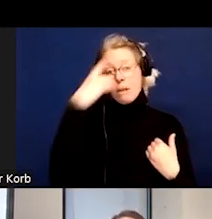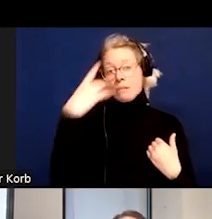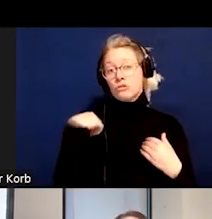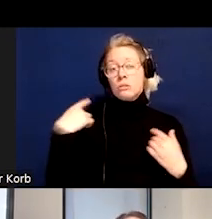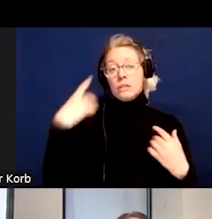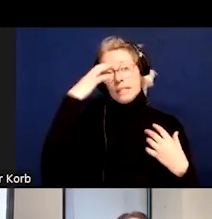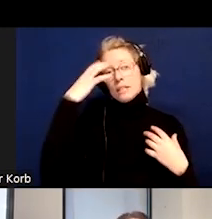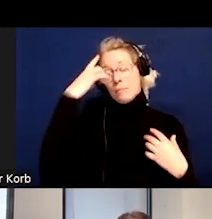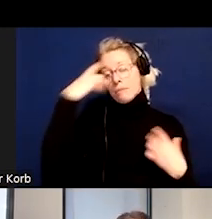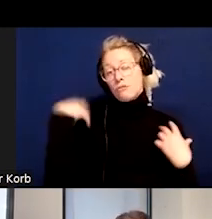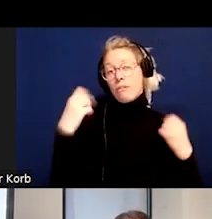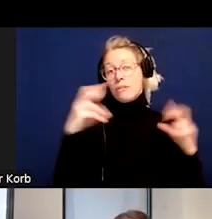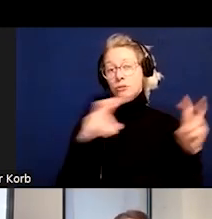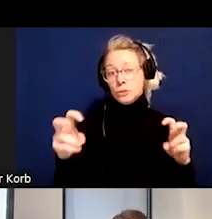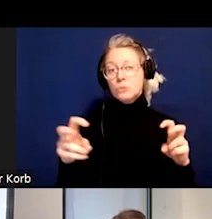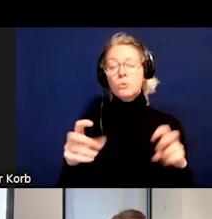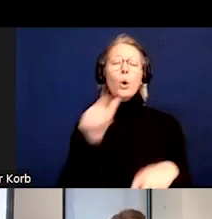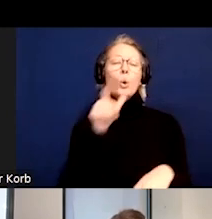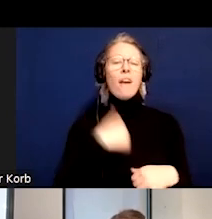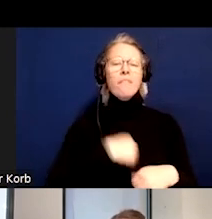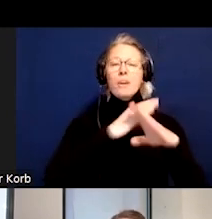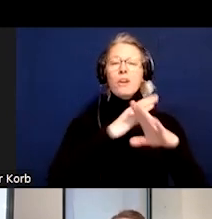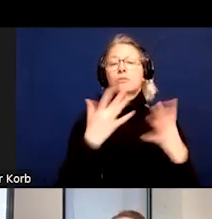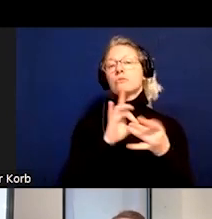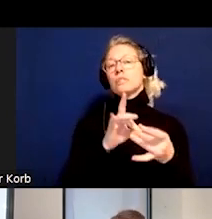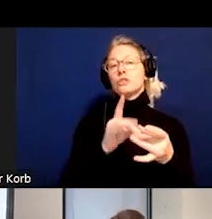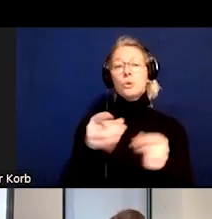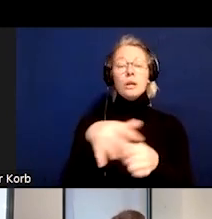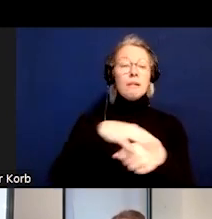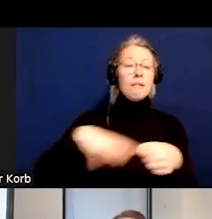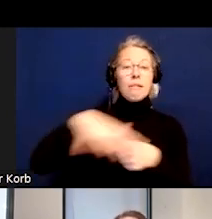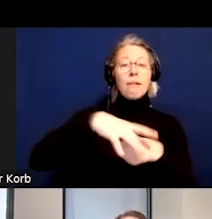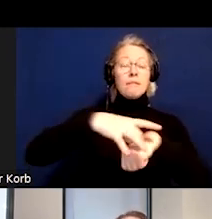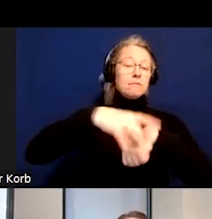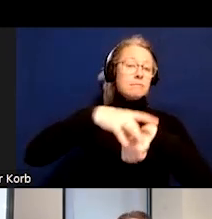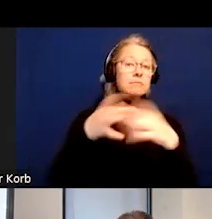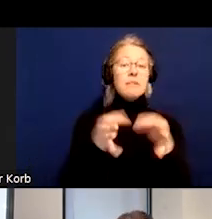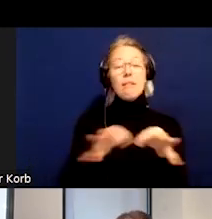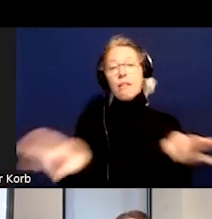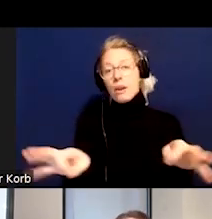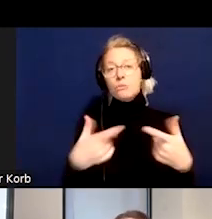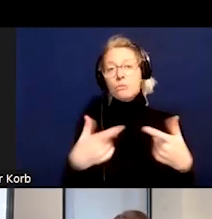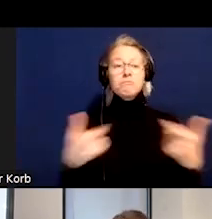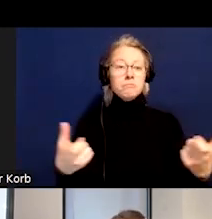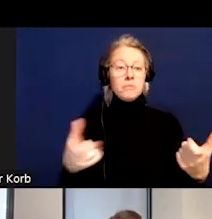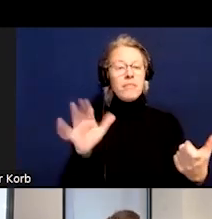face language, geographic and cultural barriers to compensate for transcription, editing,